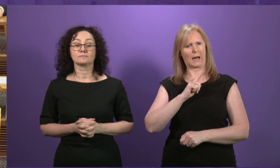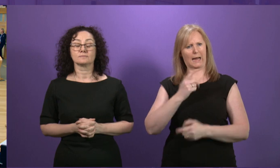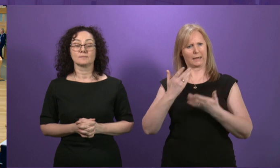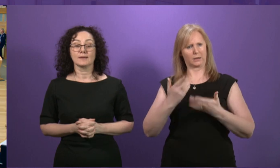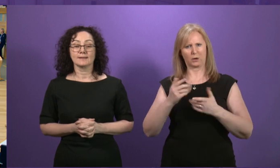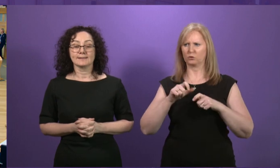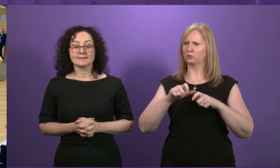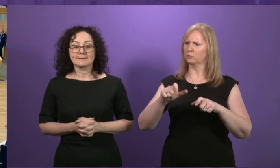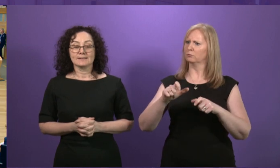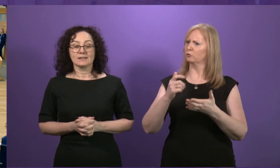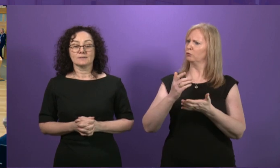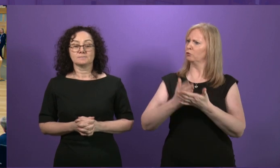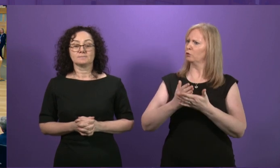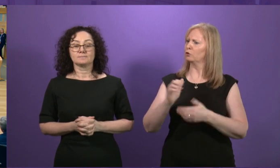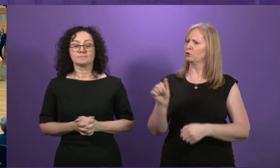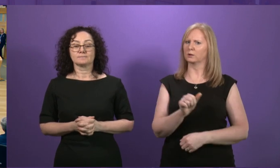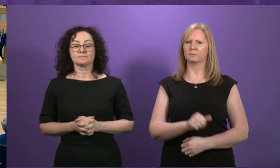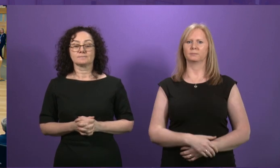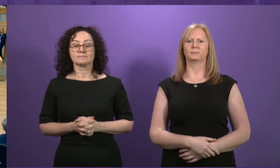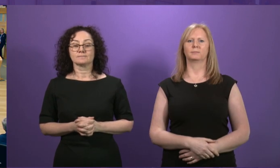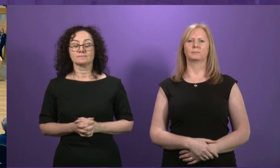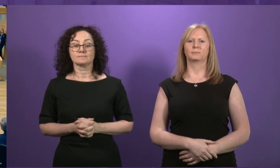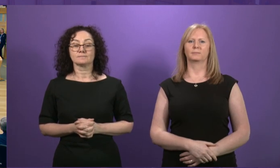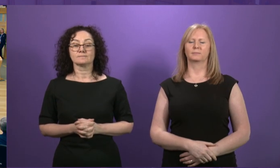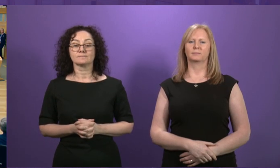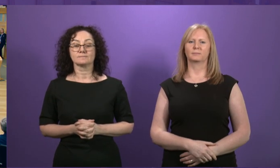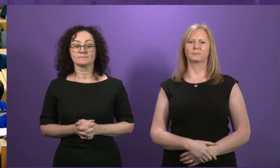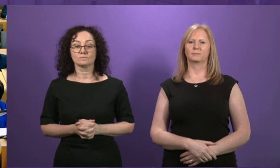[Interruption.] The Presiding Officer: Can we please have some quiet for the questions and the answers.